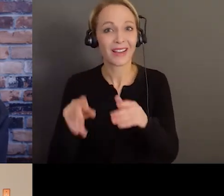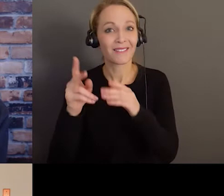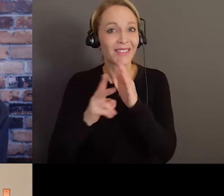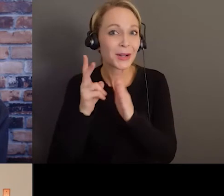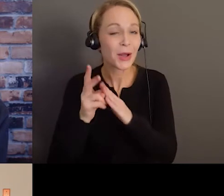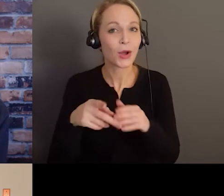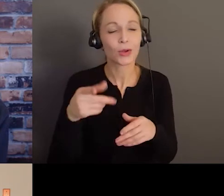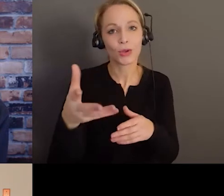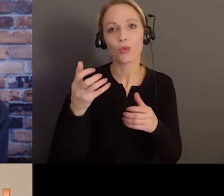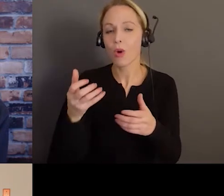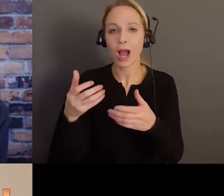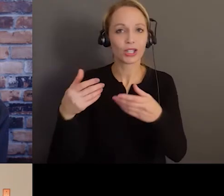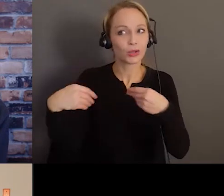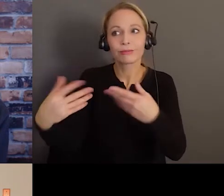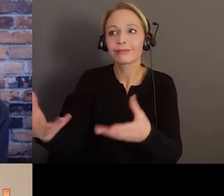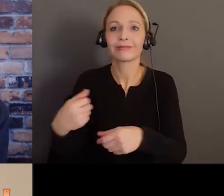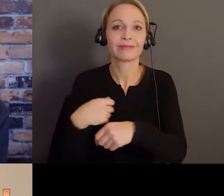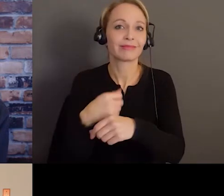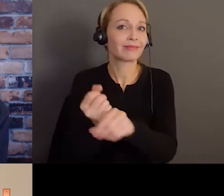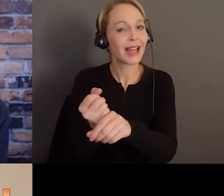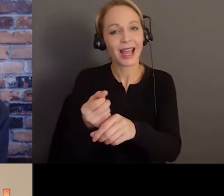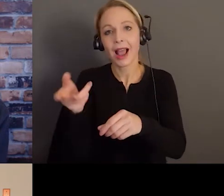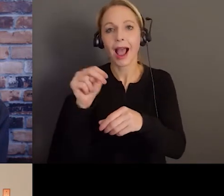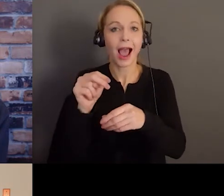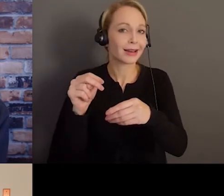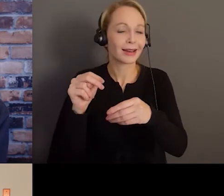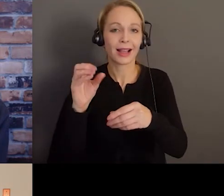AND DIGITAL CONTENT TO MAKE ACCESSIBLE TO USERS.